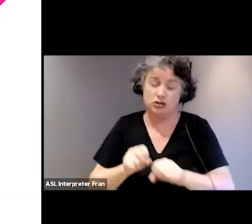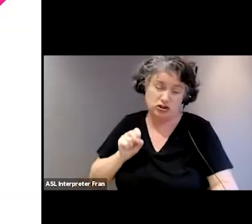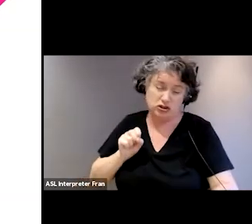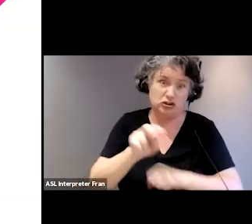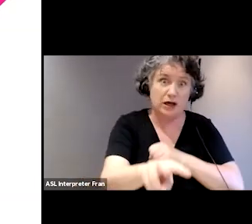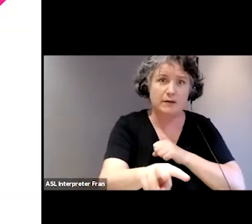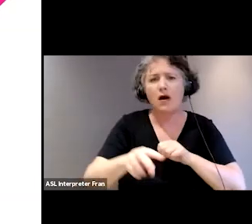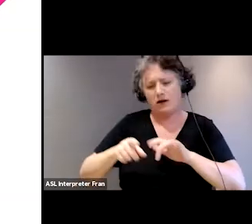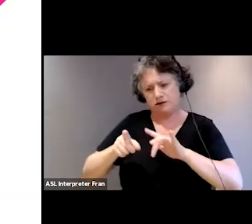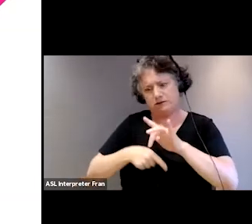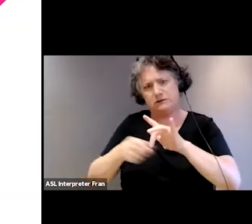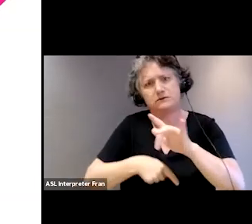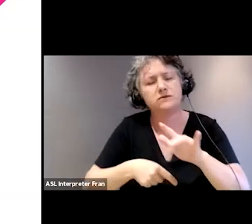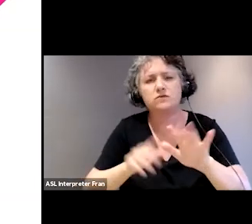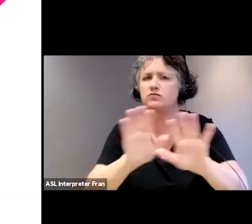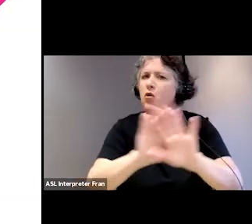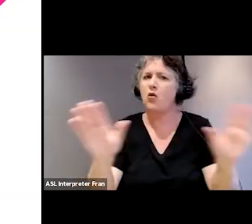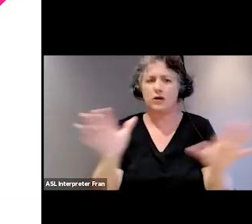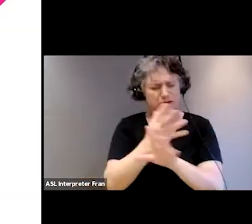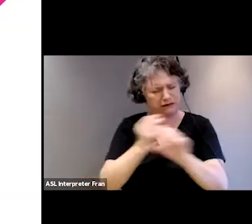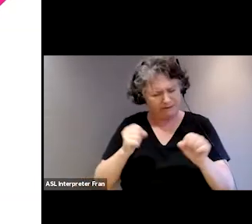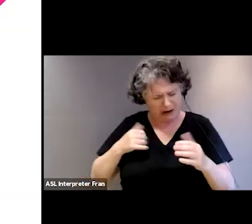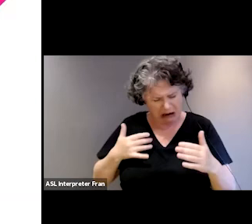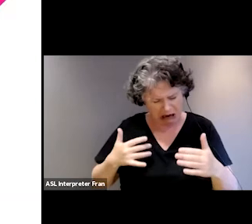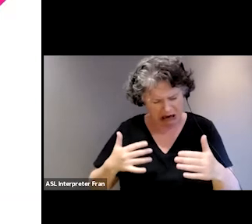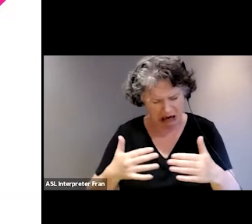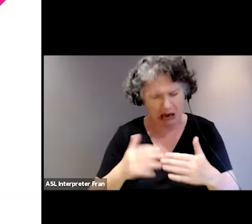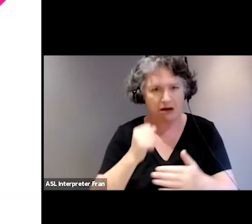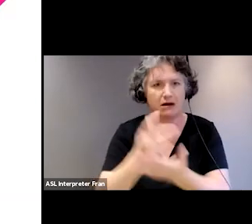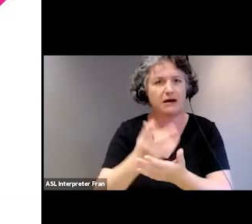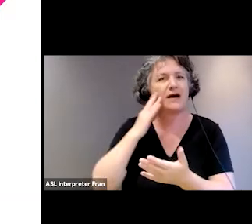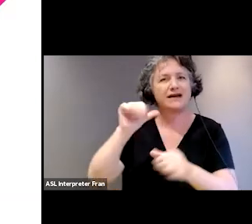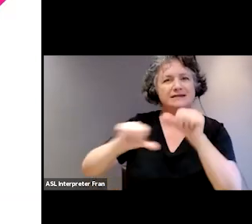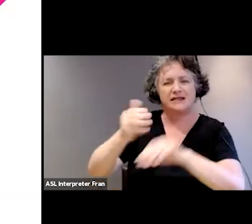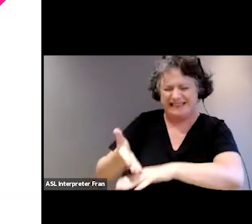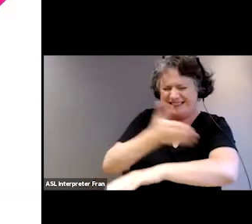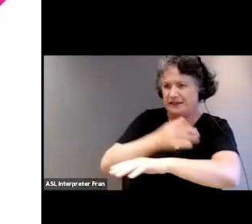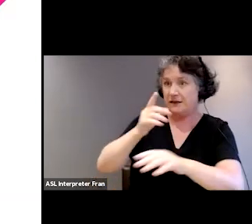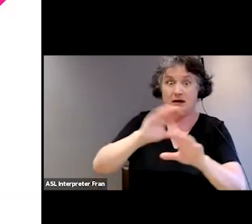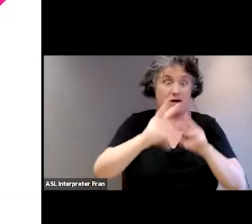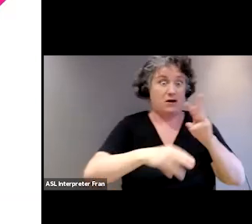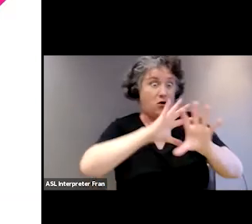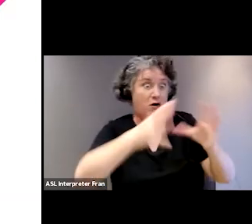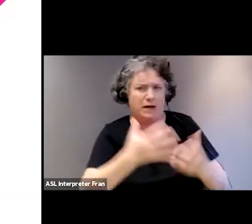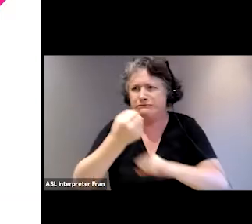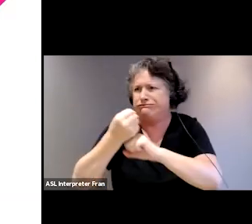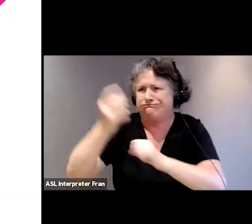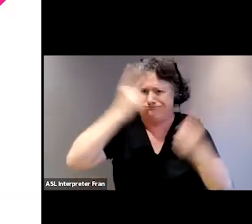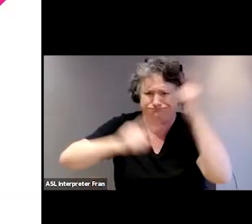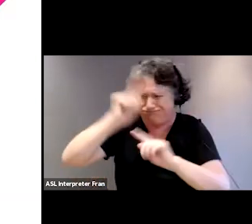symptoms can last. Even people with mild COVID 19 case variance symptoms for months and months afterward and we are not finding a good treatment for it. We